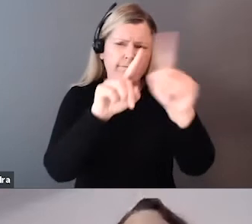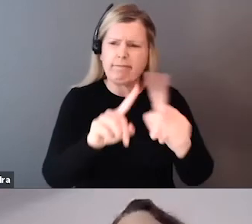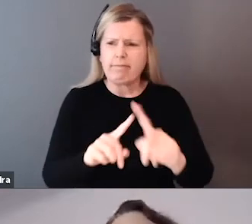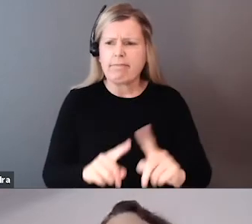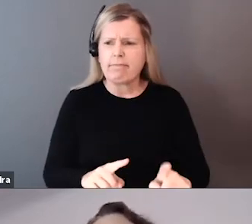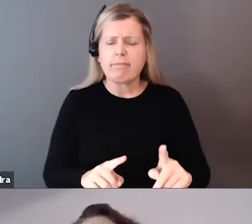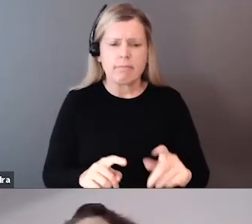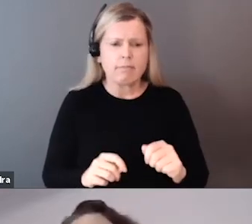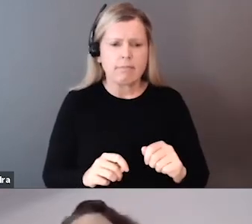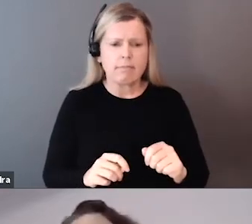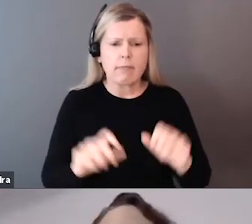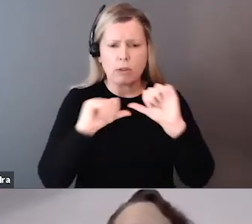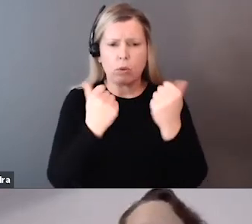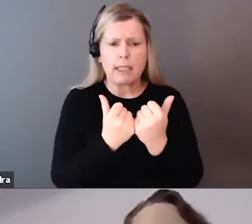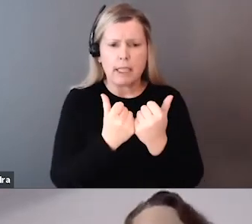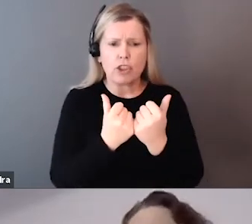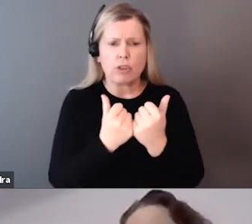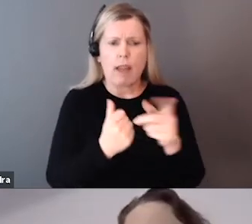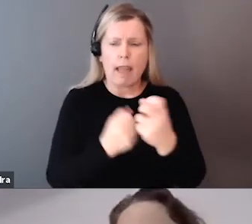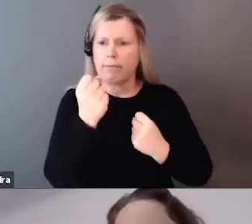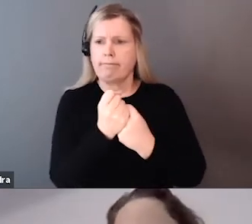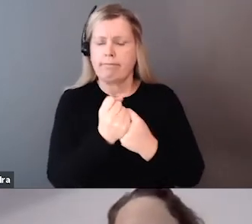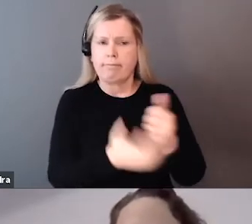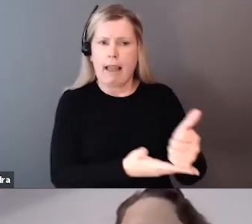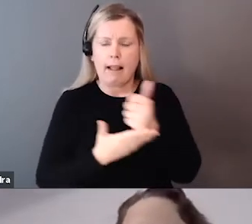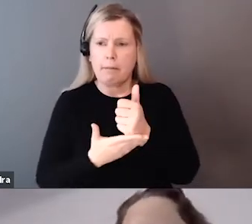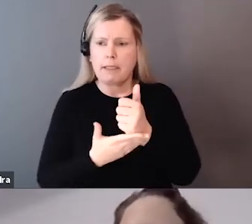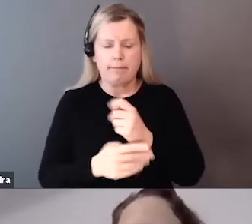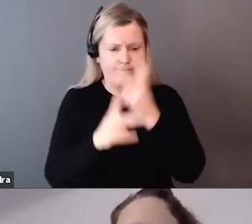they were there throughout to help us to think about the purpose and the focus of this study,